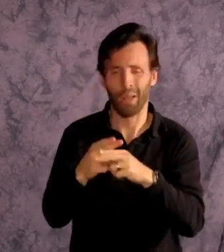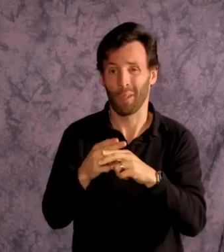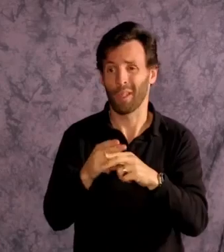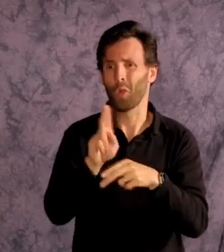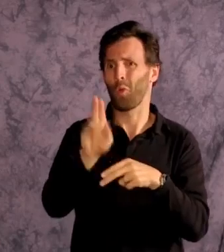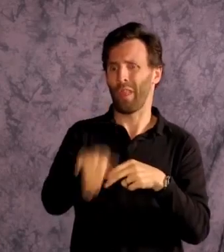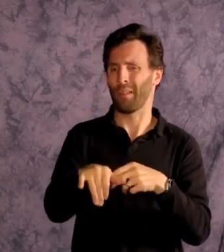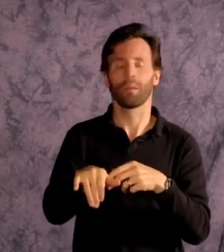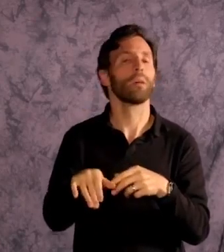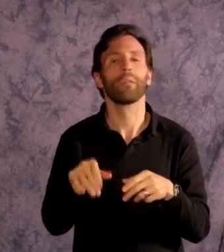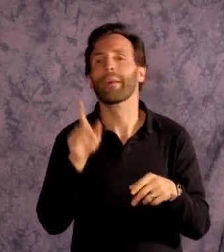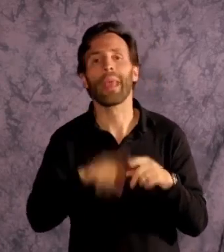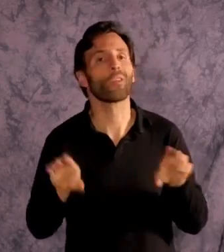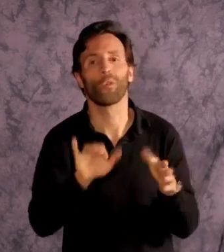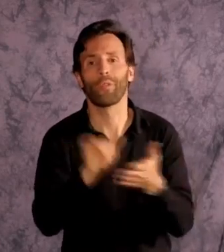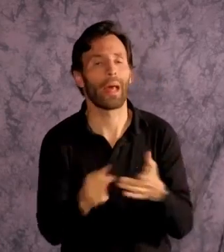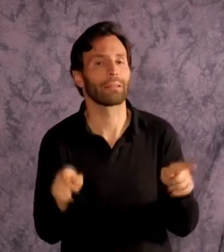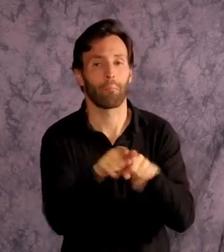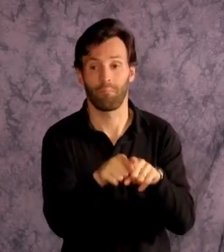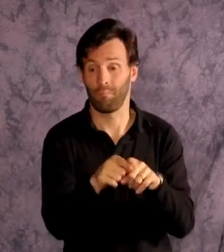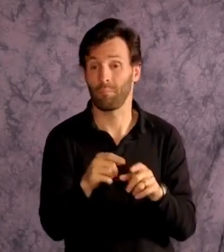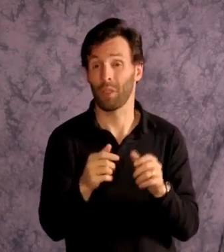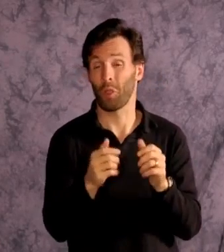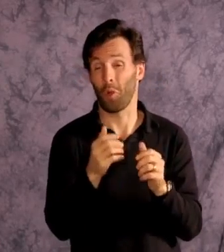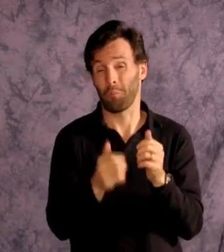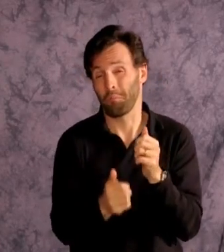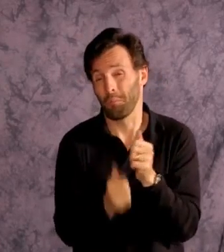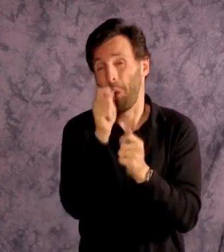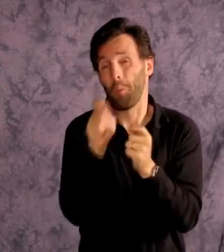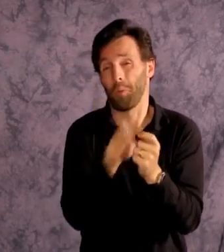using several methods that can't be duplicated for same-day registrants.